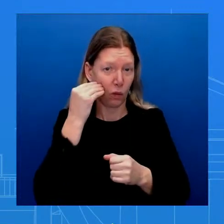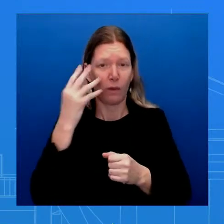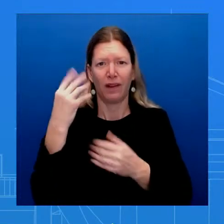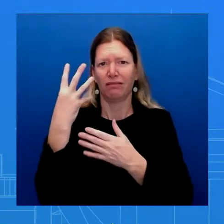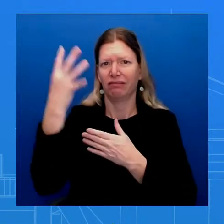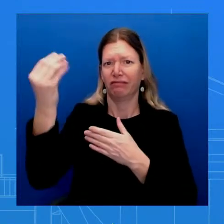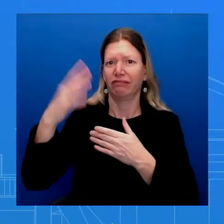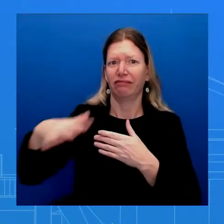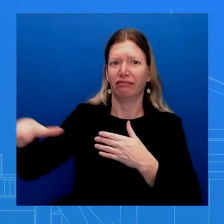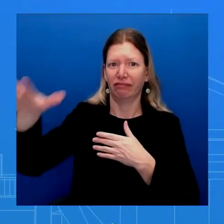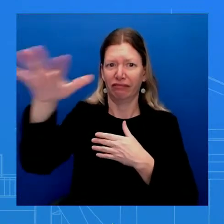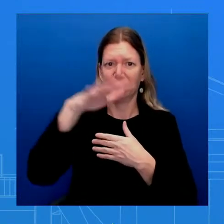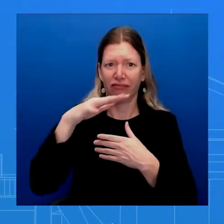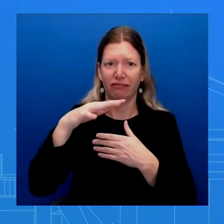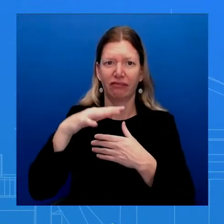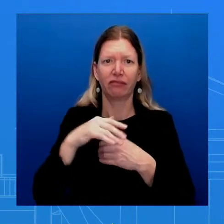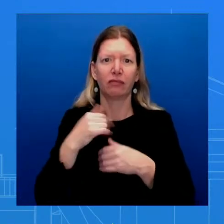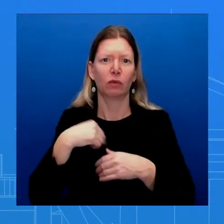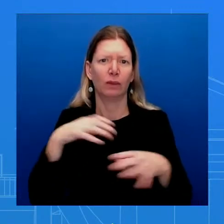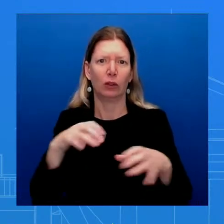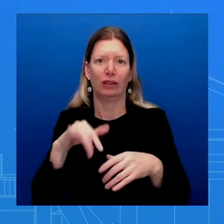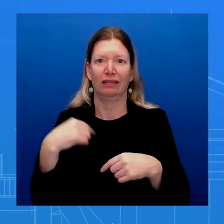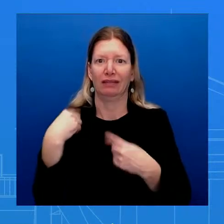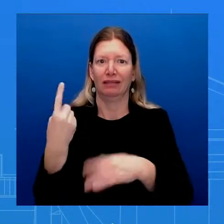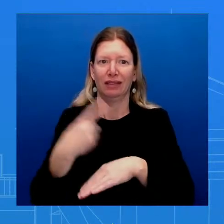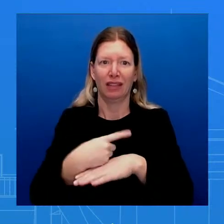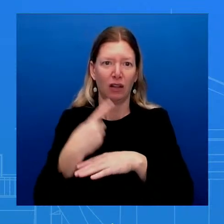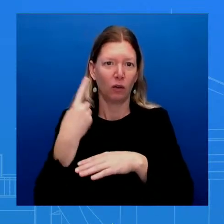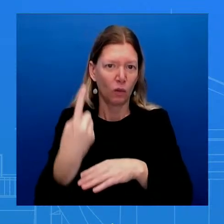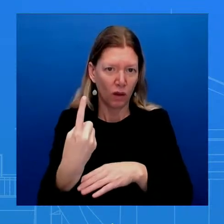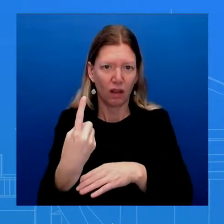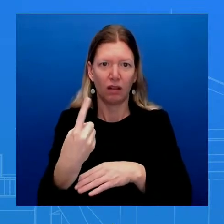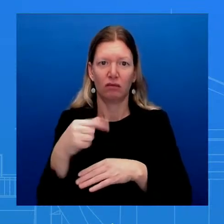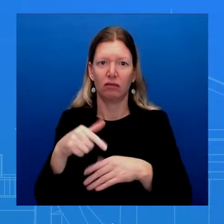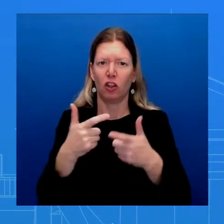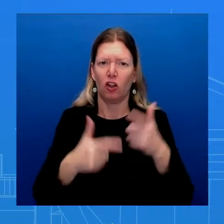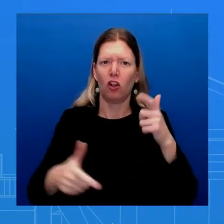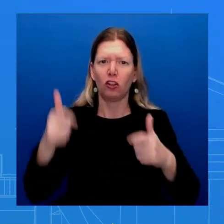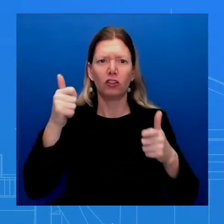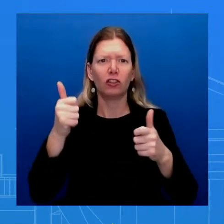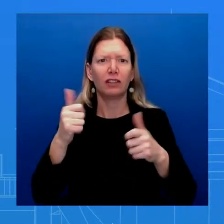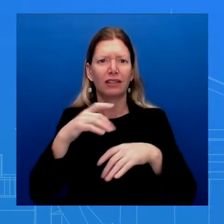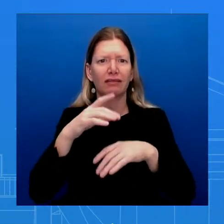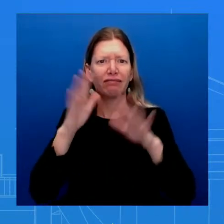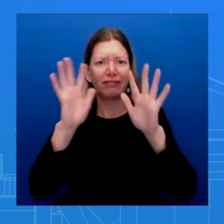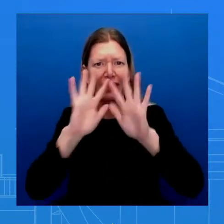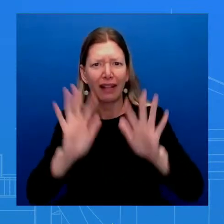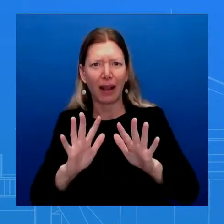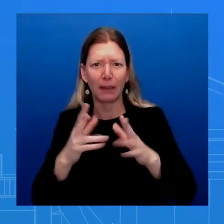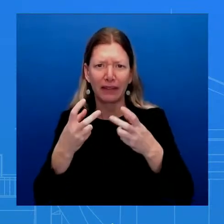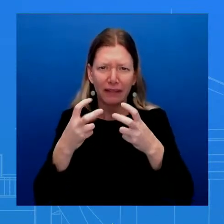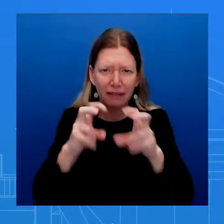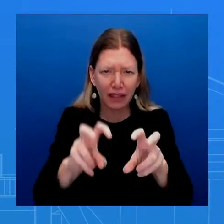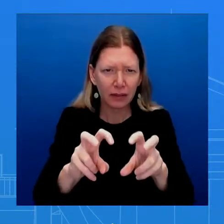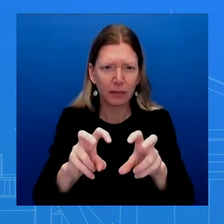putting the U.S. on path to cut climate pollution in half by 2030, which is something we believe that we are on track on doing;